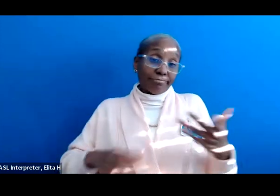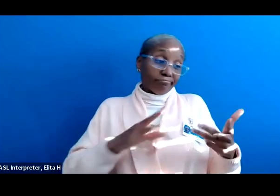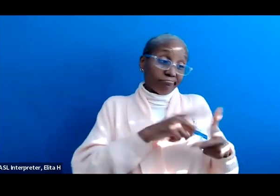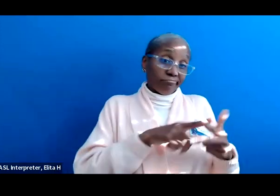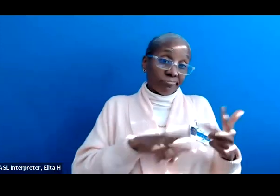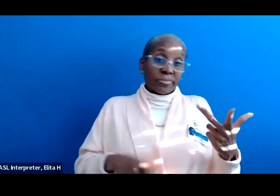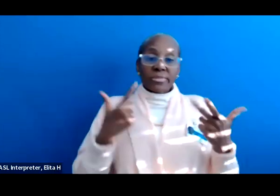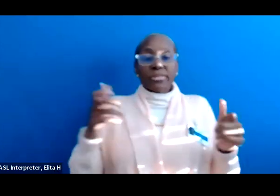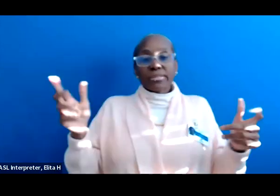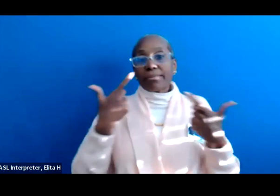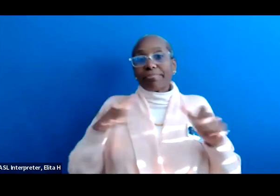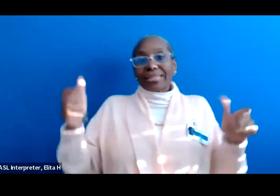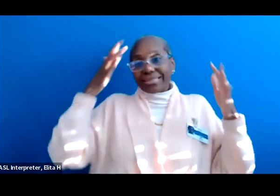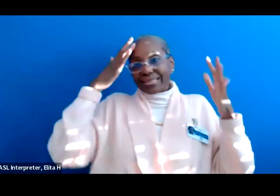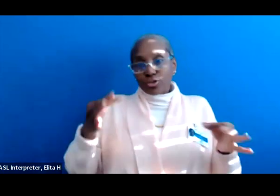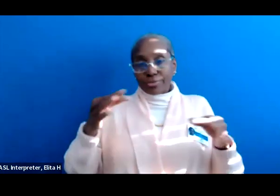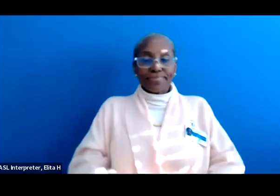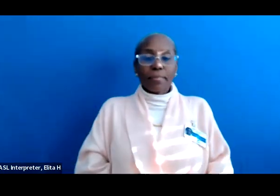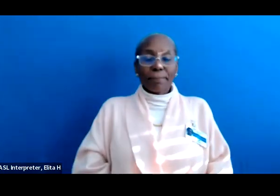That's a big decision, but there are other devices.